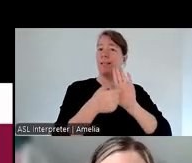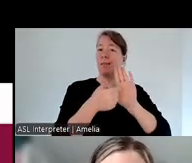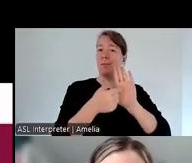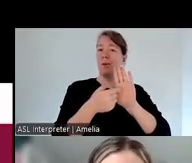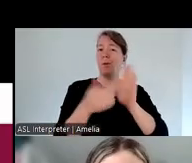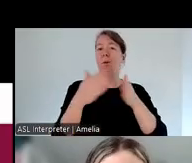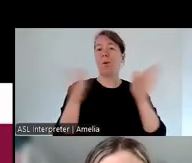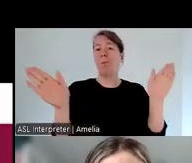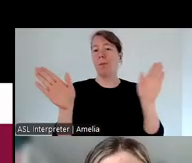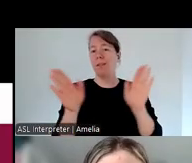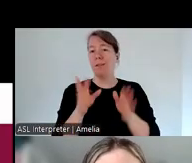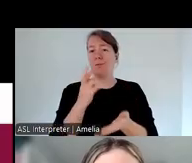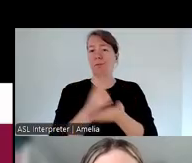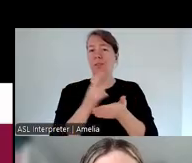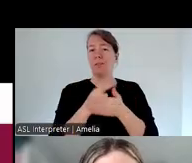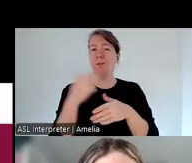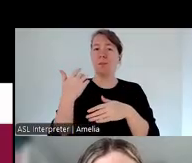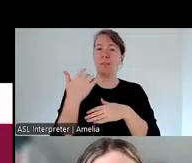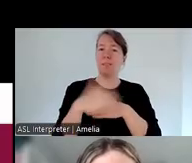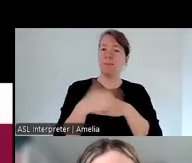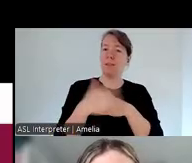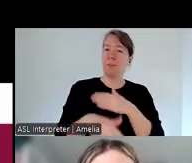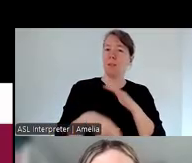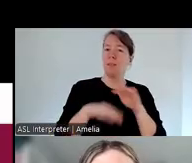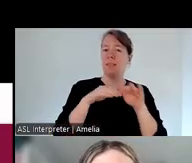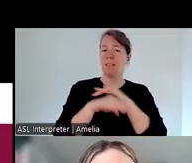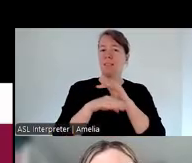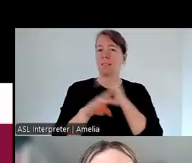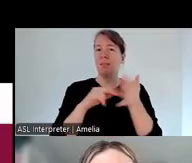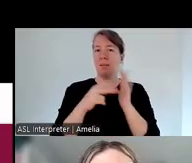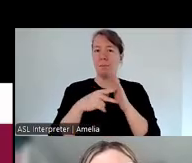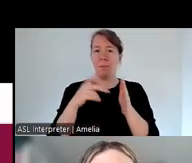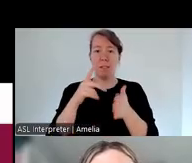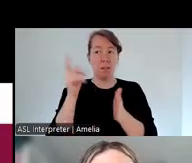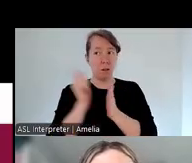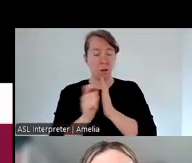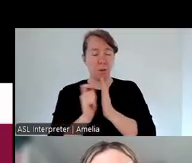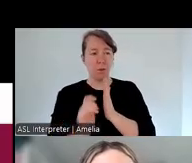to help our authors, uh, understand our plans for the final resource